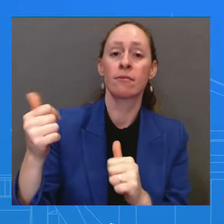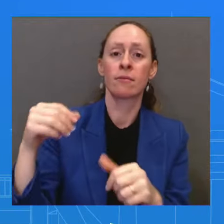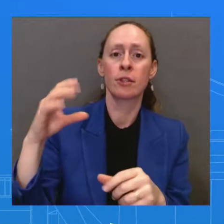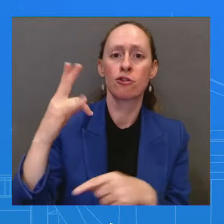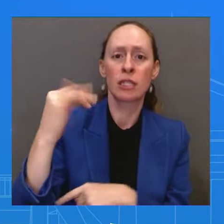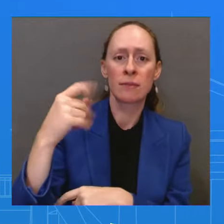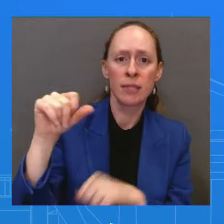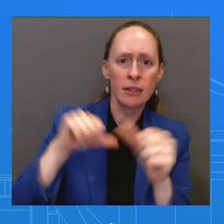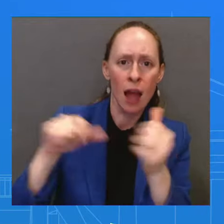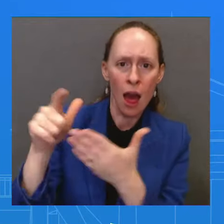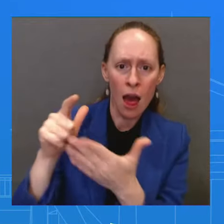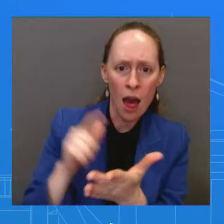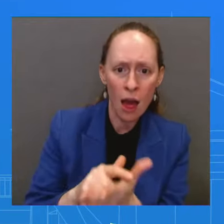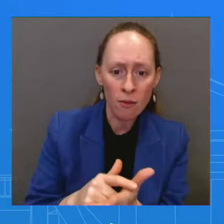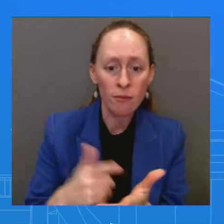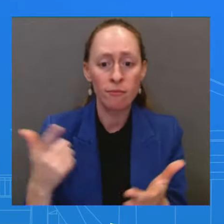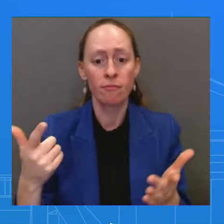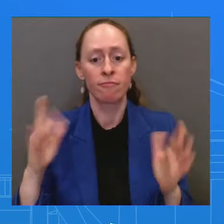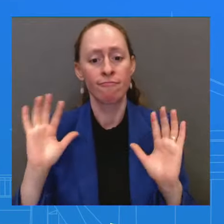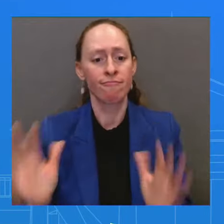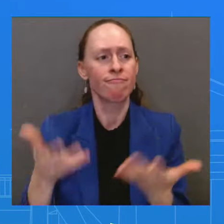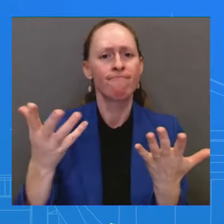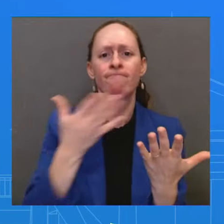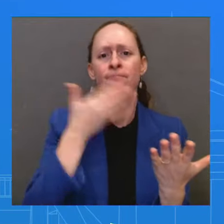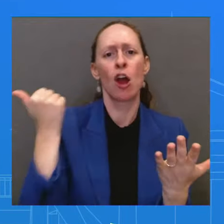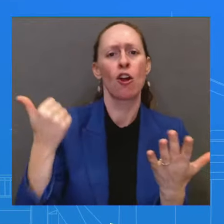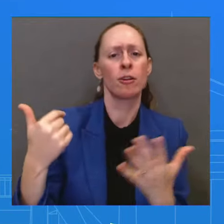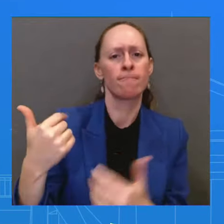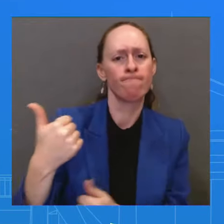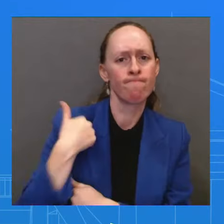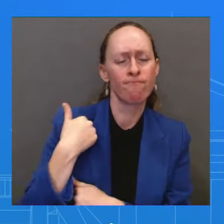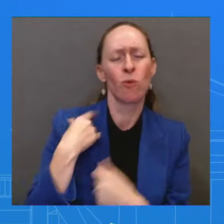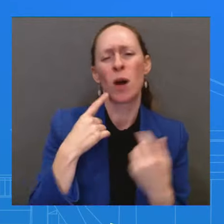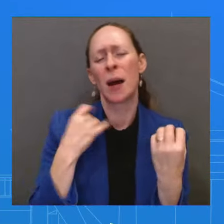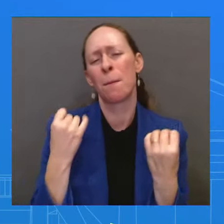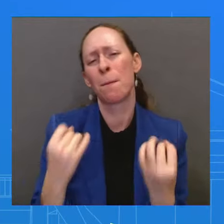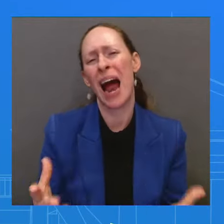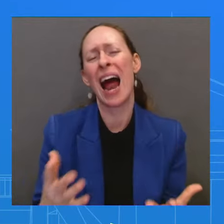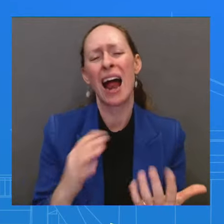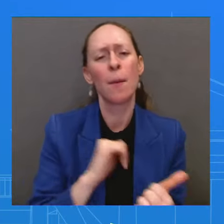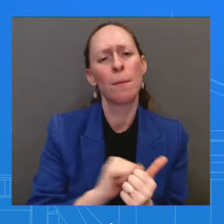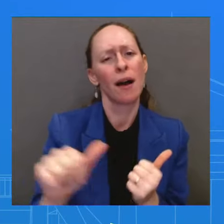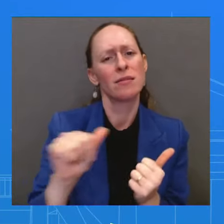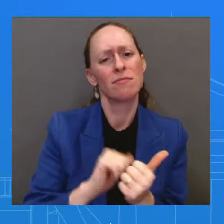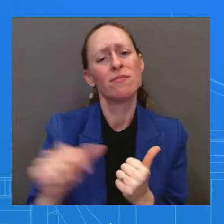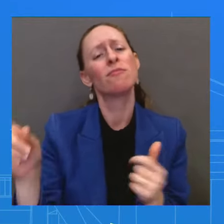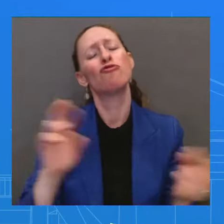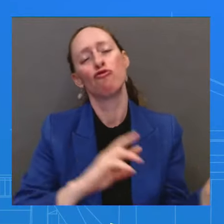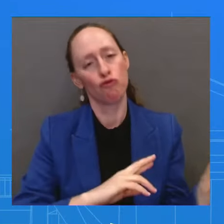He's willing to work in a bipartisan way, in good faith, with whoever -- whoever is willing to do that